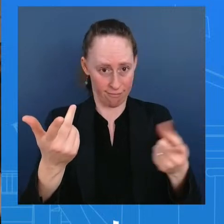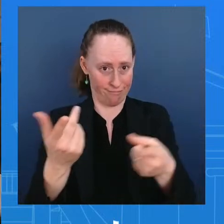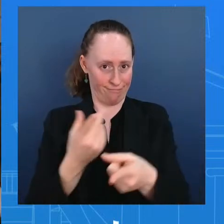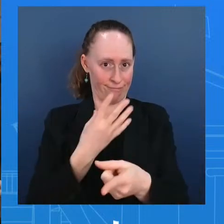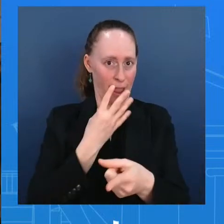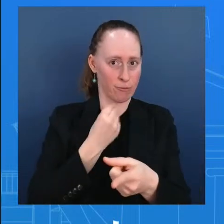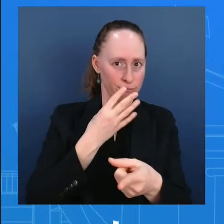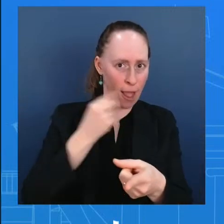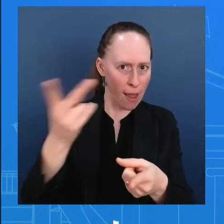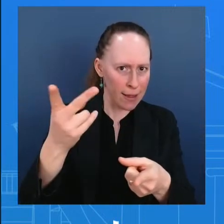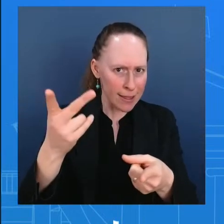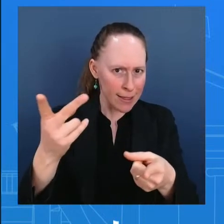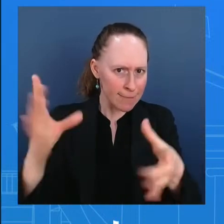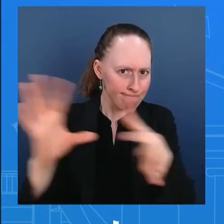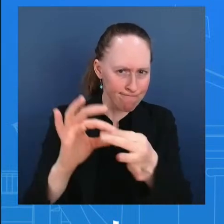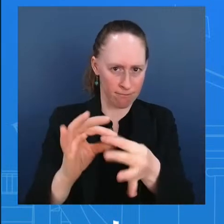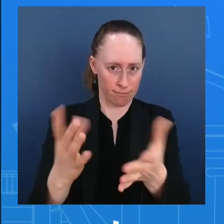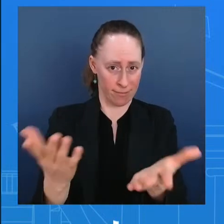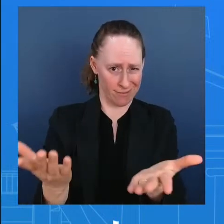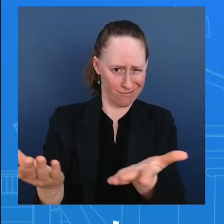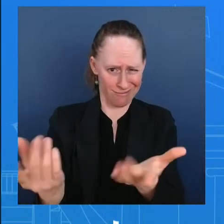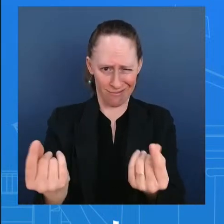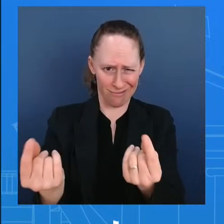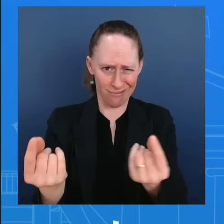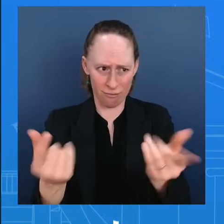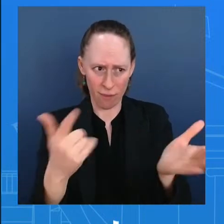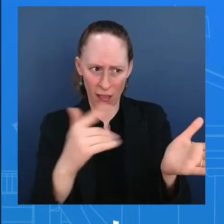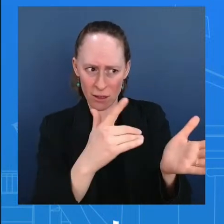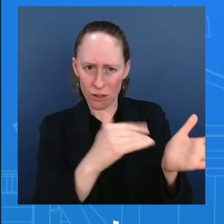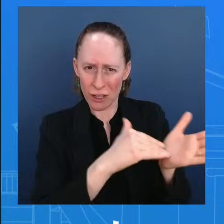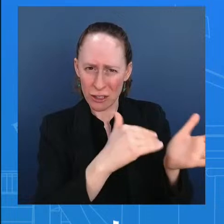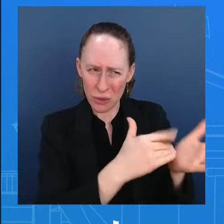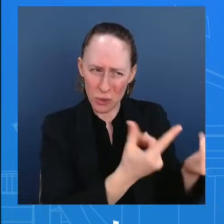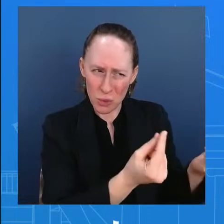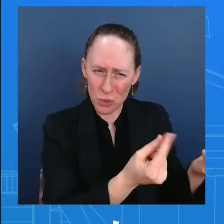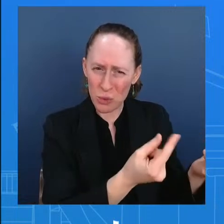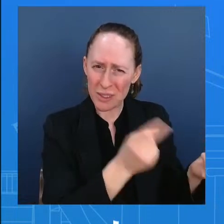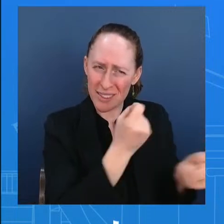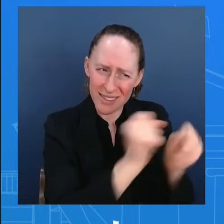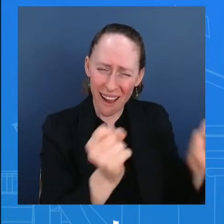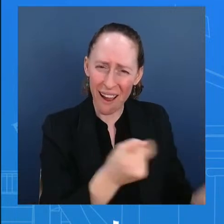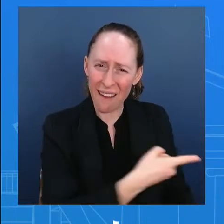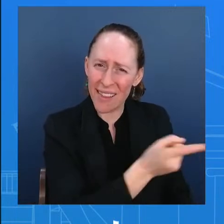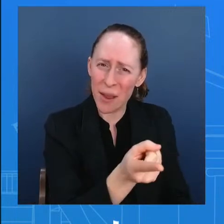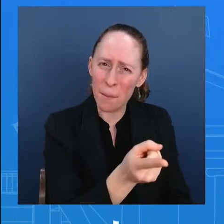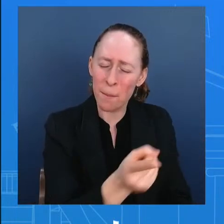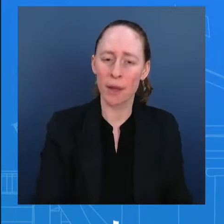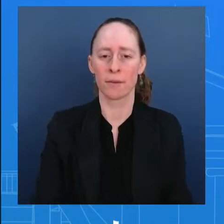Ms. Jean-Pierre: So, on that particular matter, I would -- I don’t have anything to share on any conversation